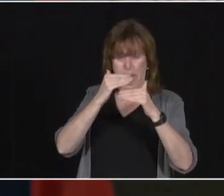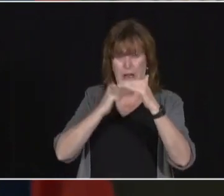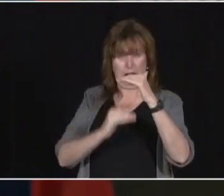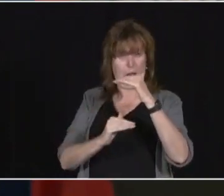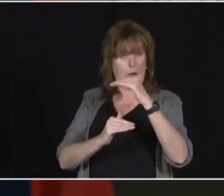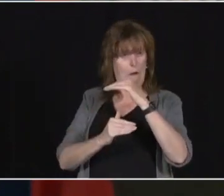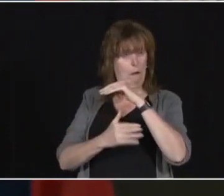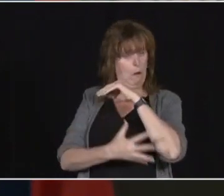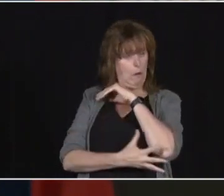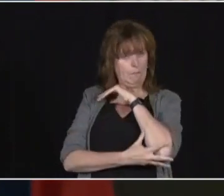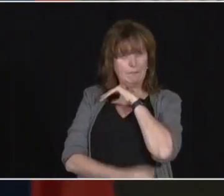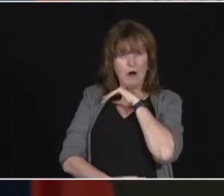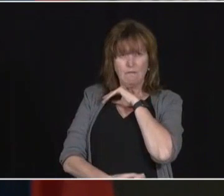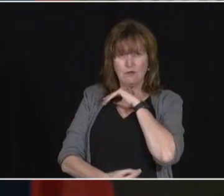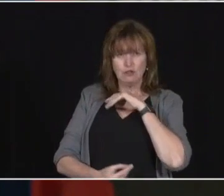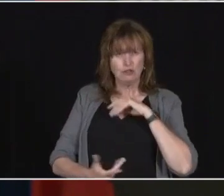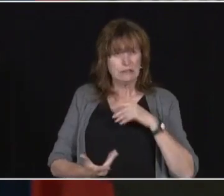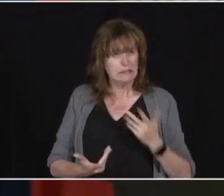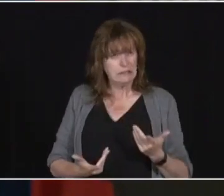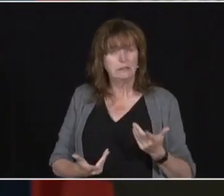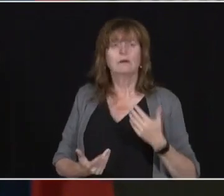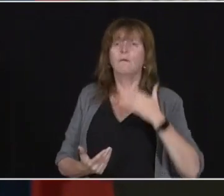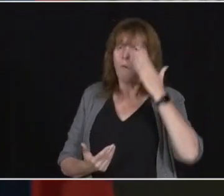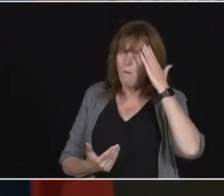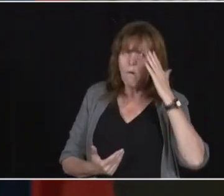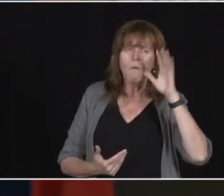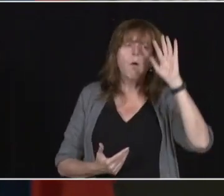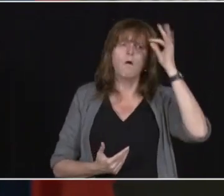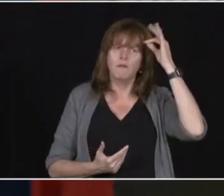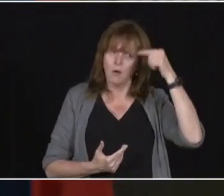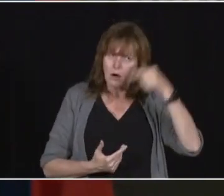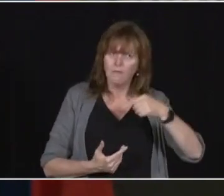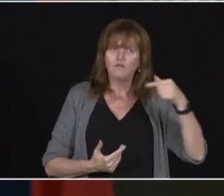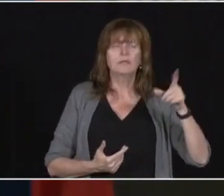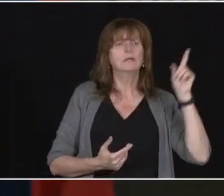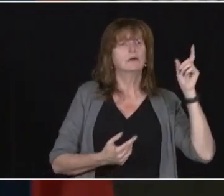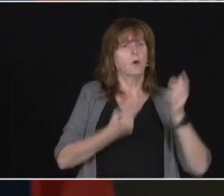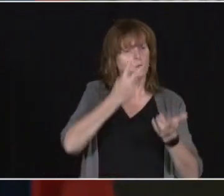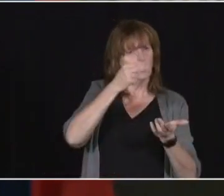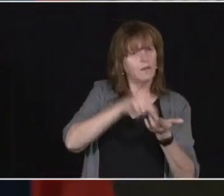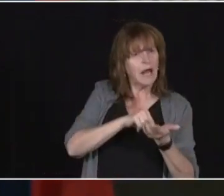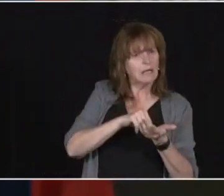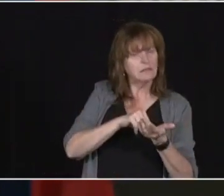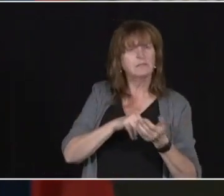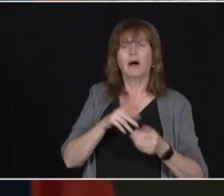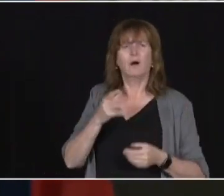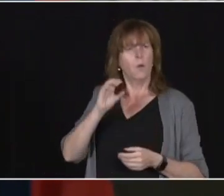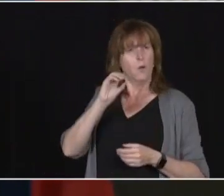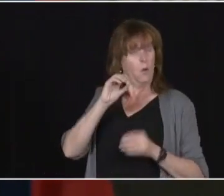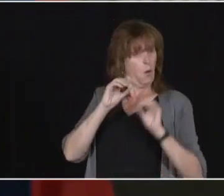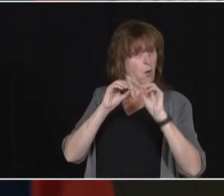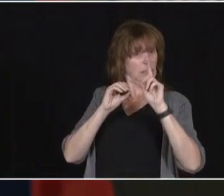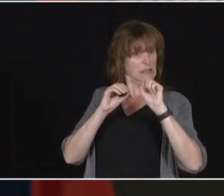the poverty line. The federal government is providing to grand under the program compared to the 1169 under OD SC.